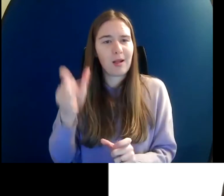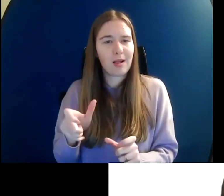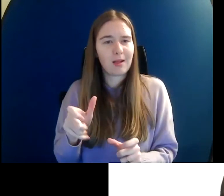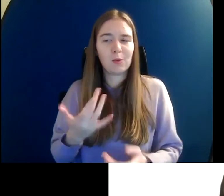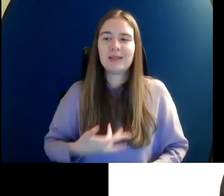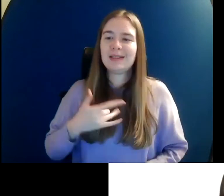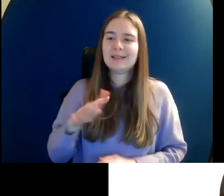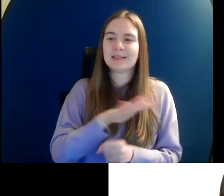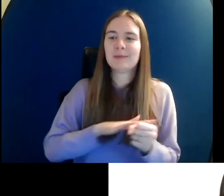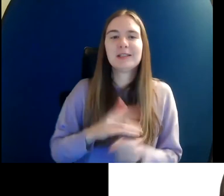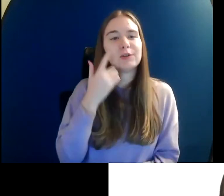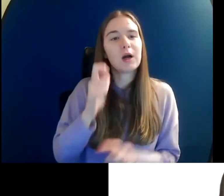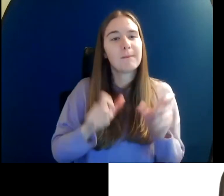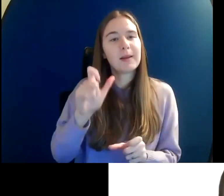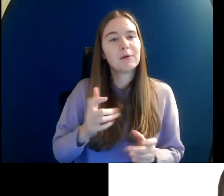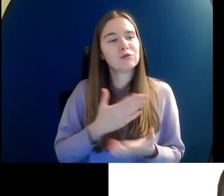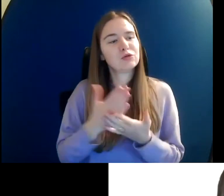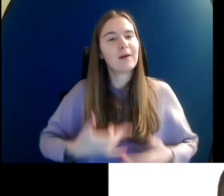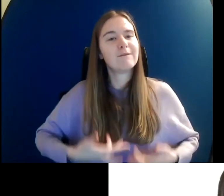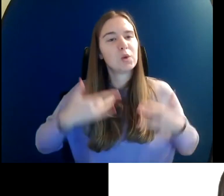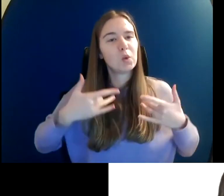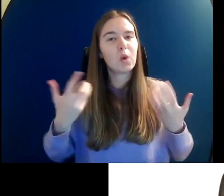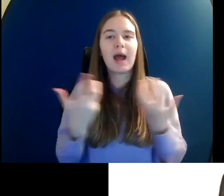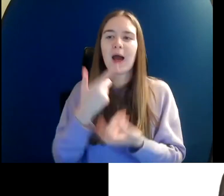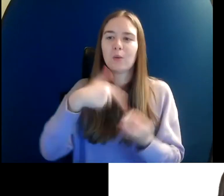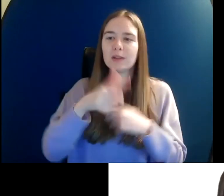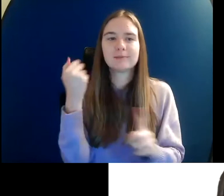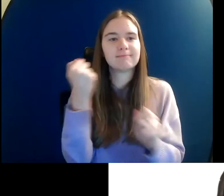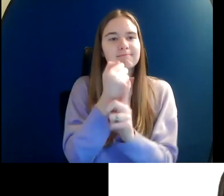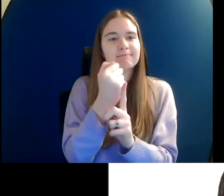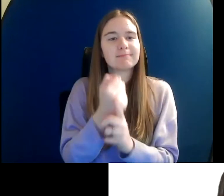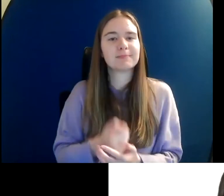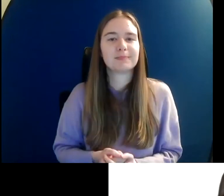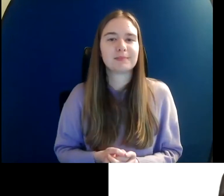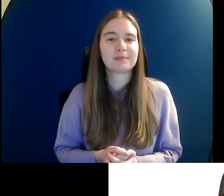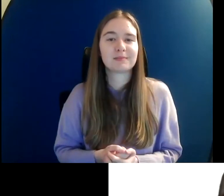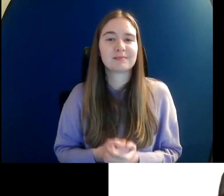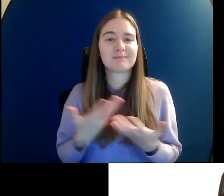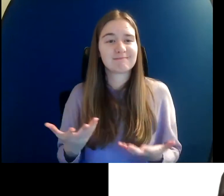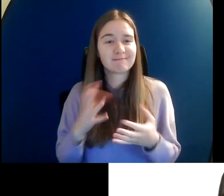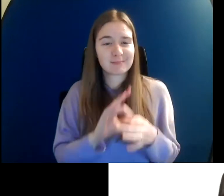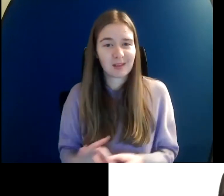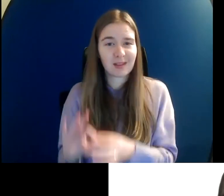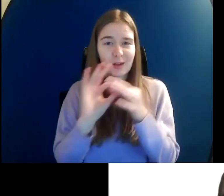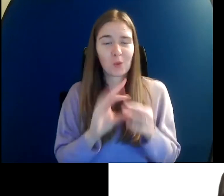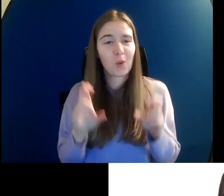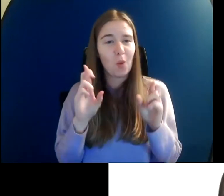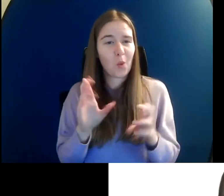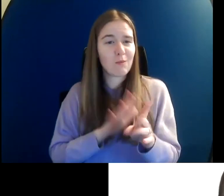and opinions, like how to create an impact. As a collective, we hope for the future generations